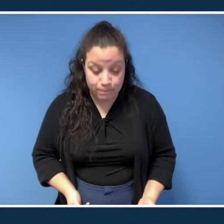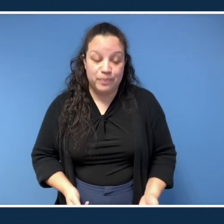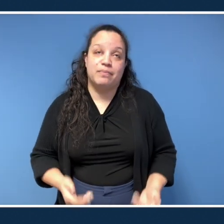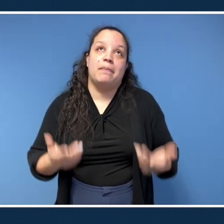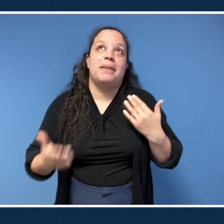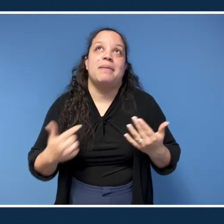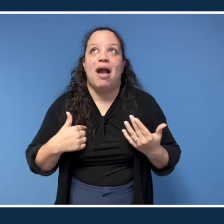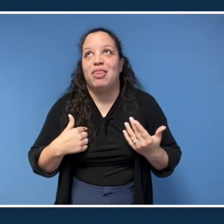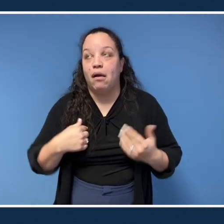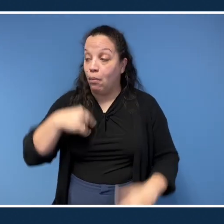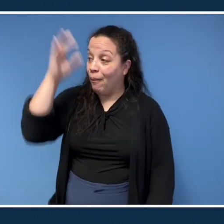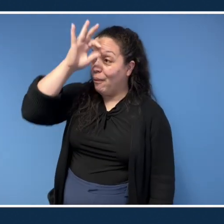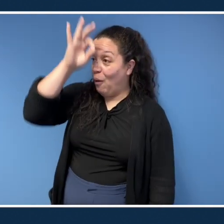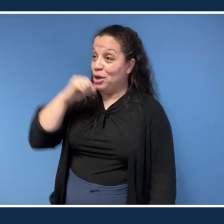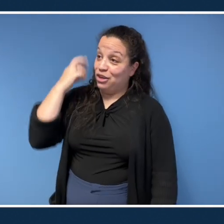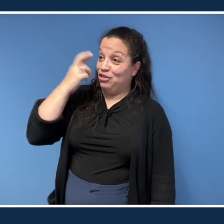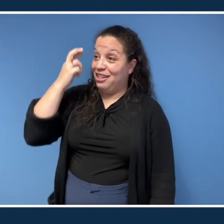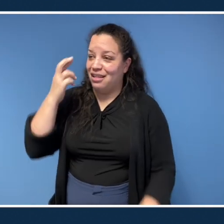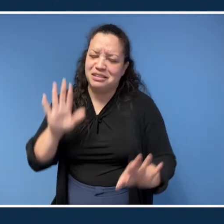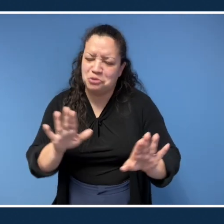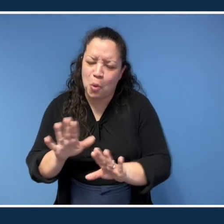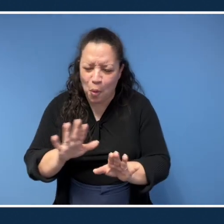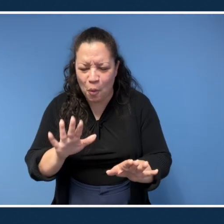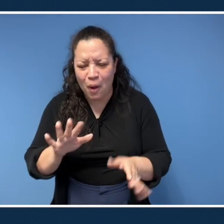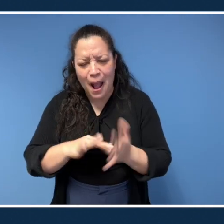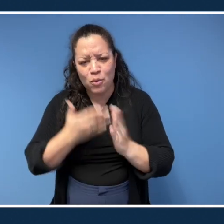I don't want to say naive when I first entered into this role because you go